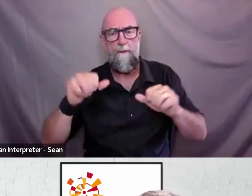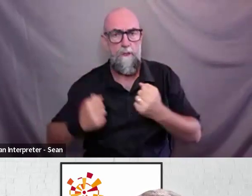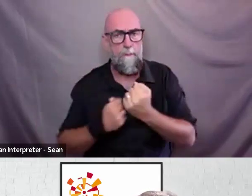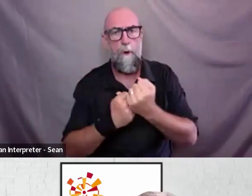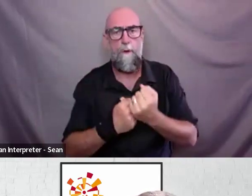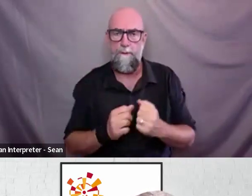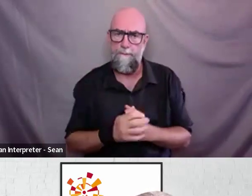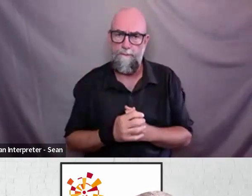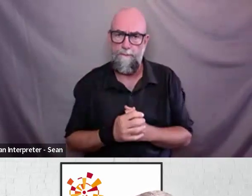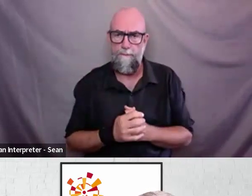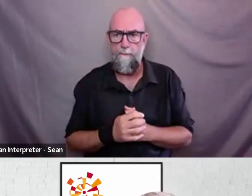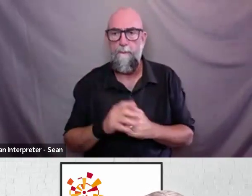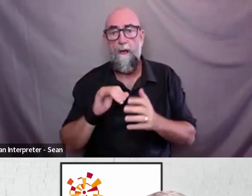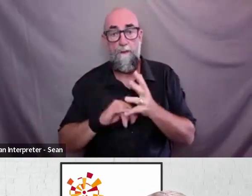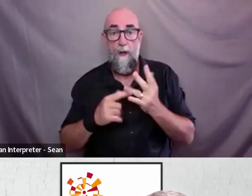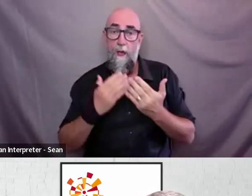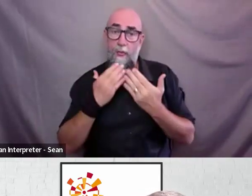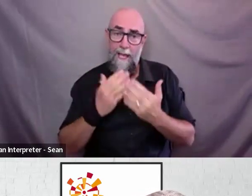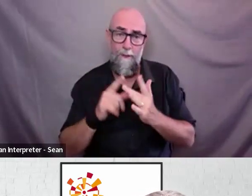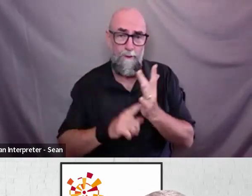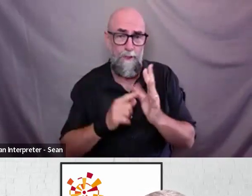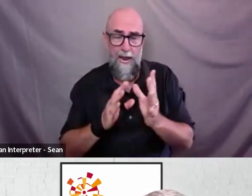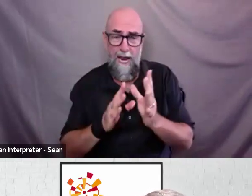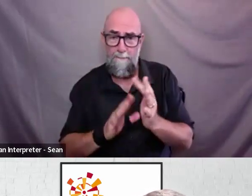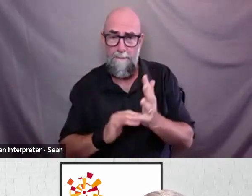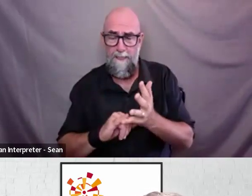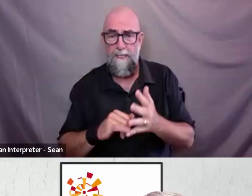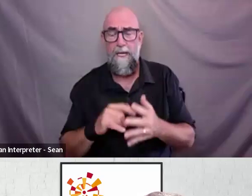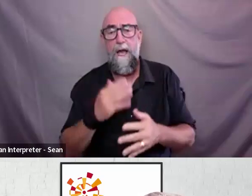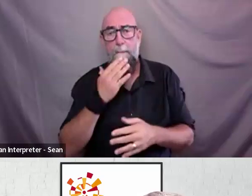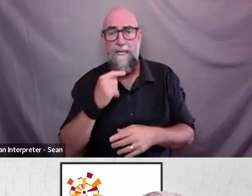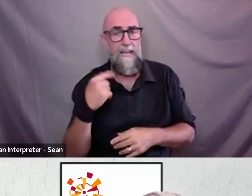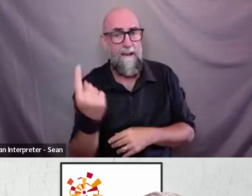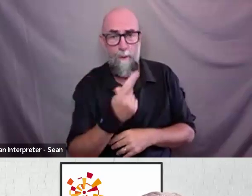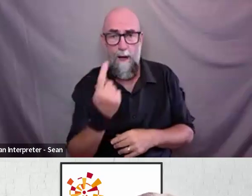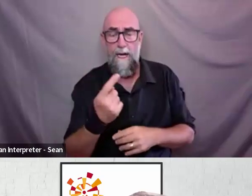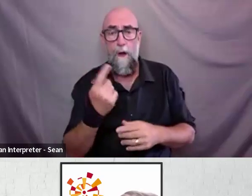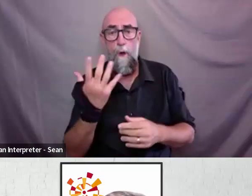your board meeting, at least once a year, to have this conversation and check your policies